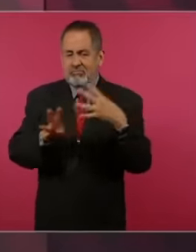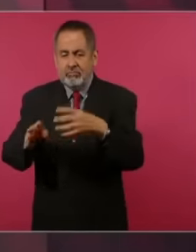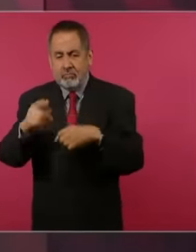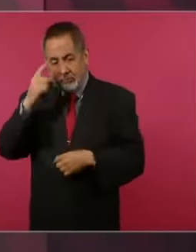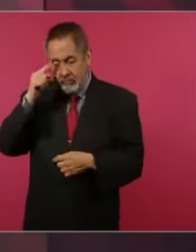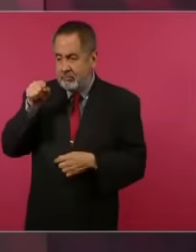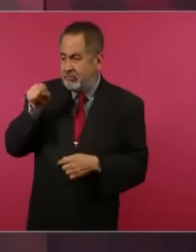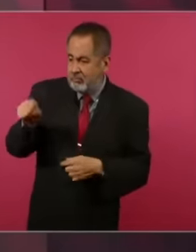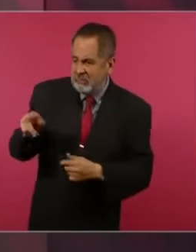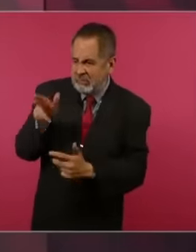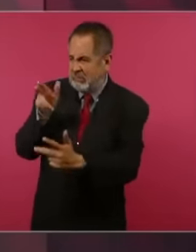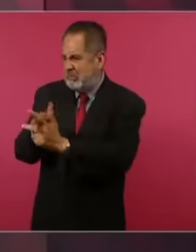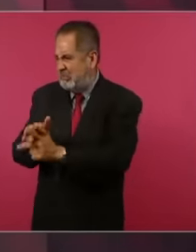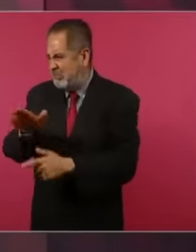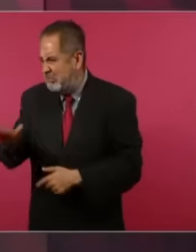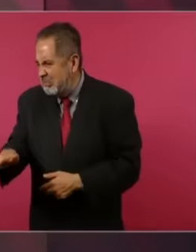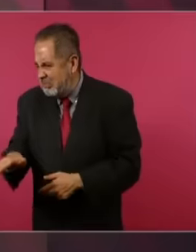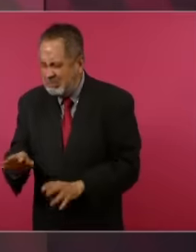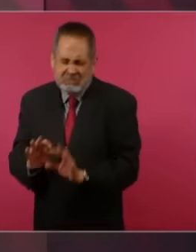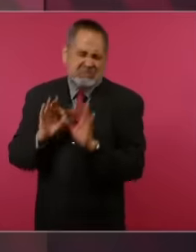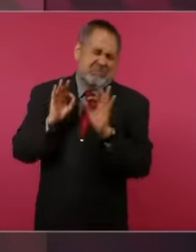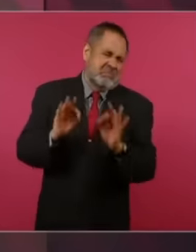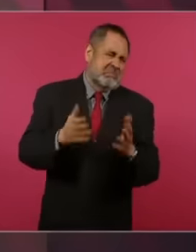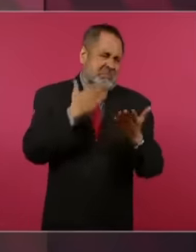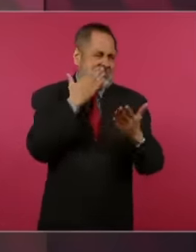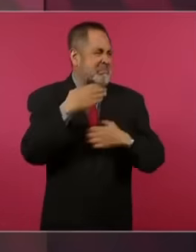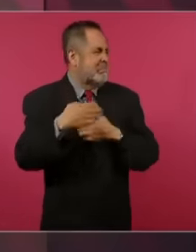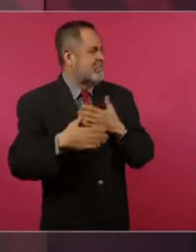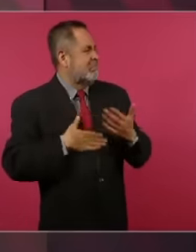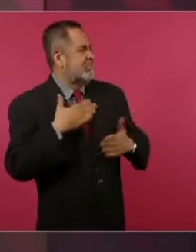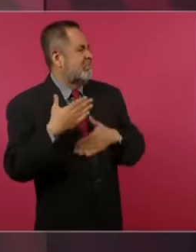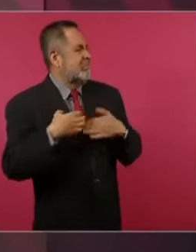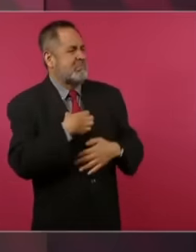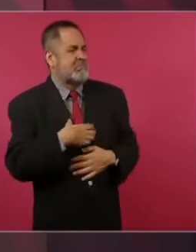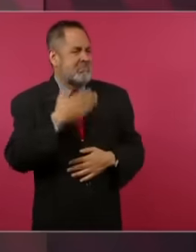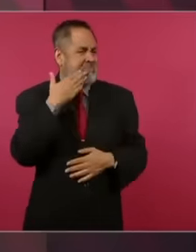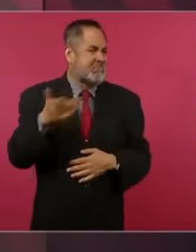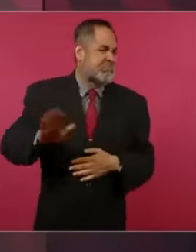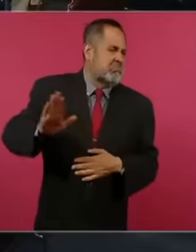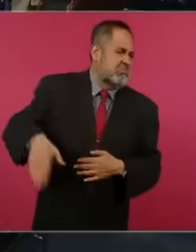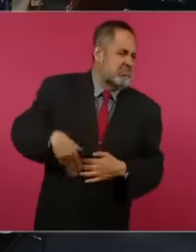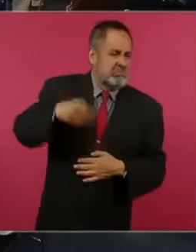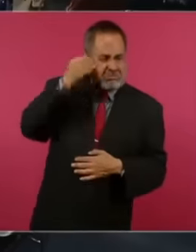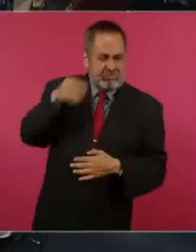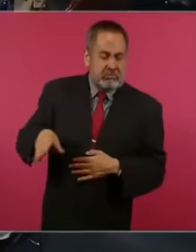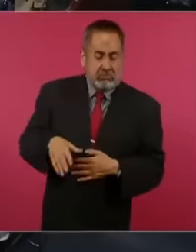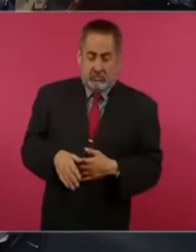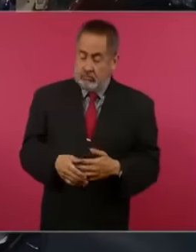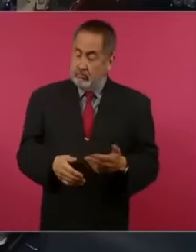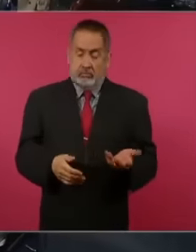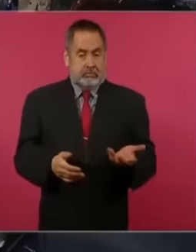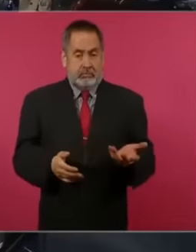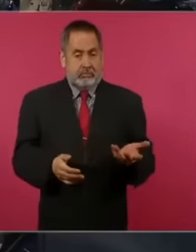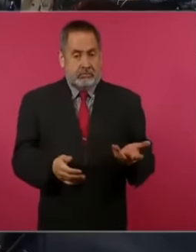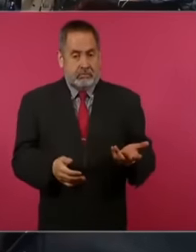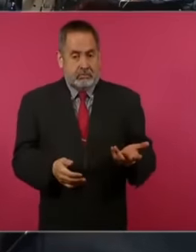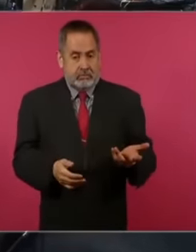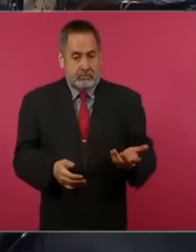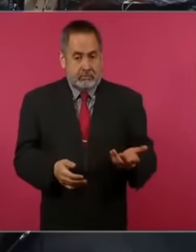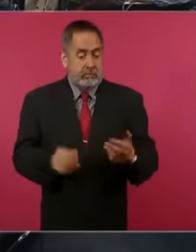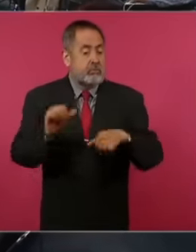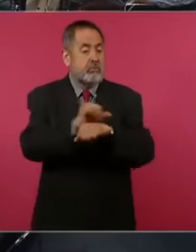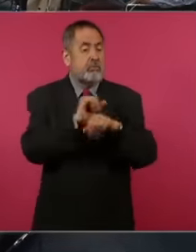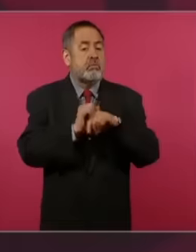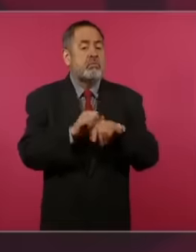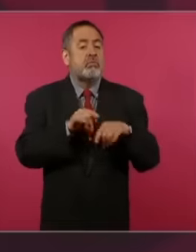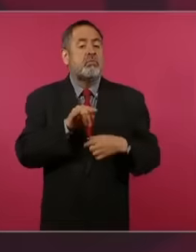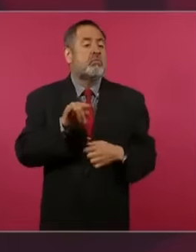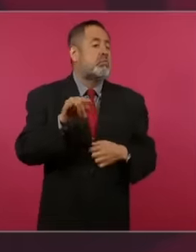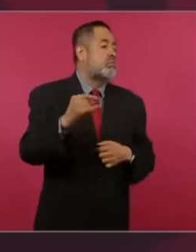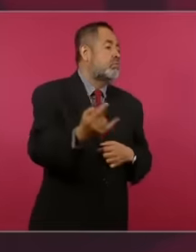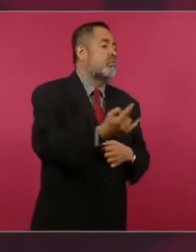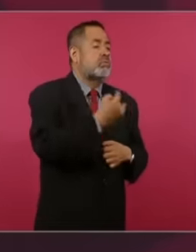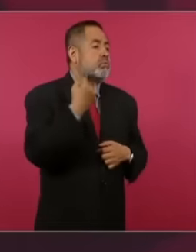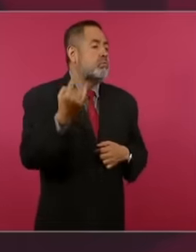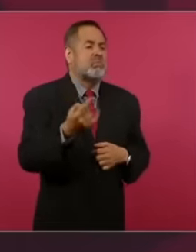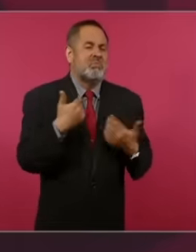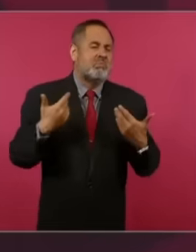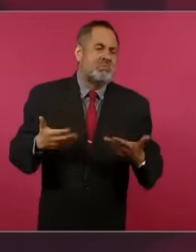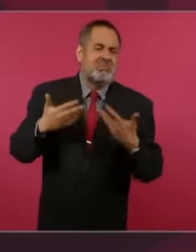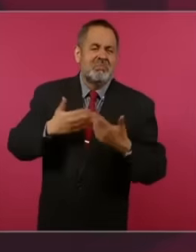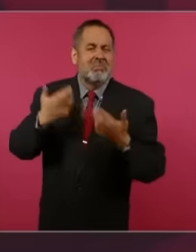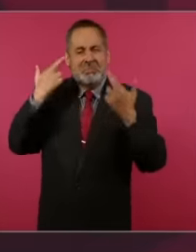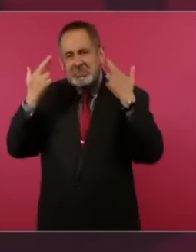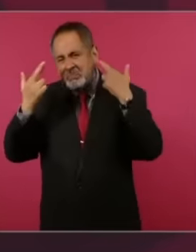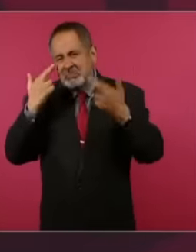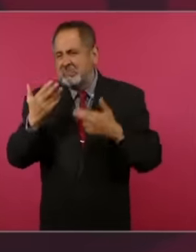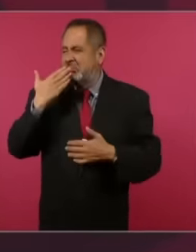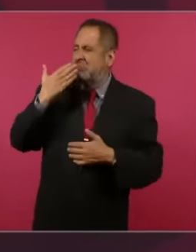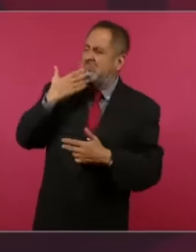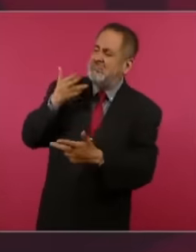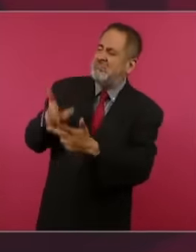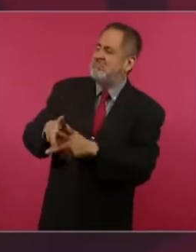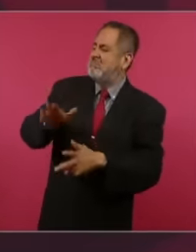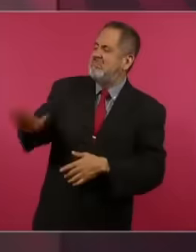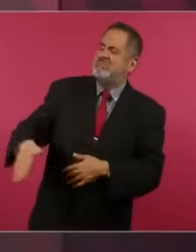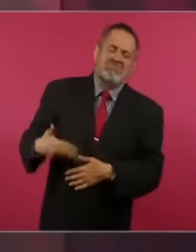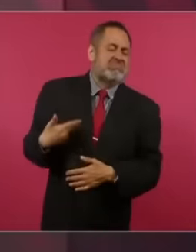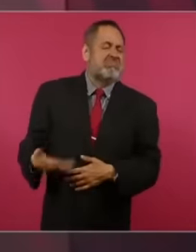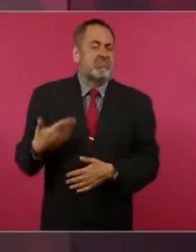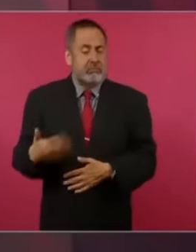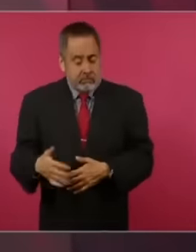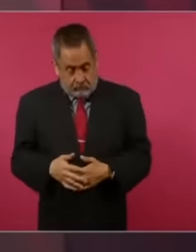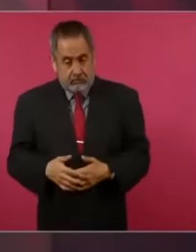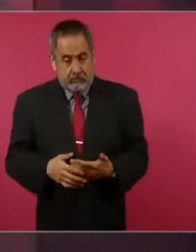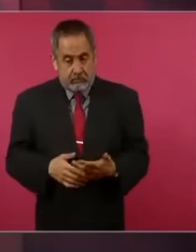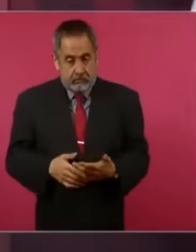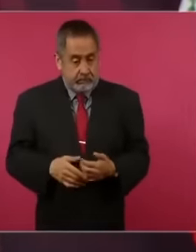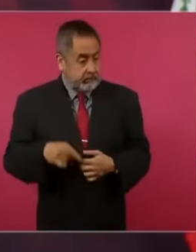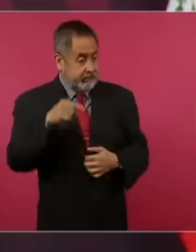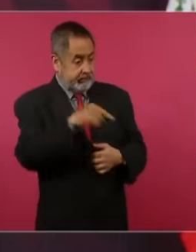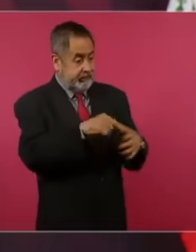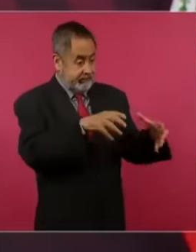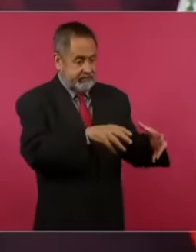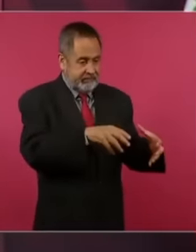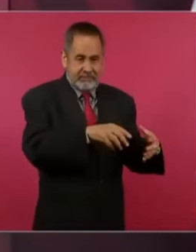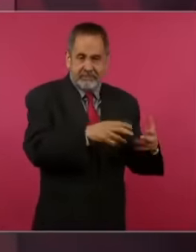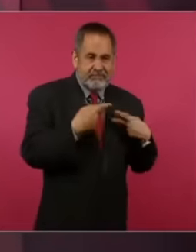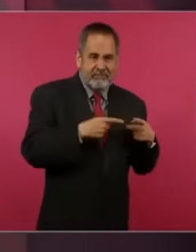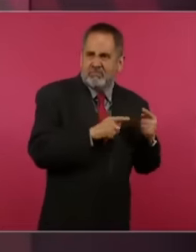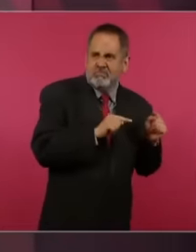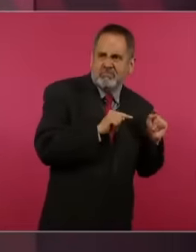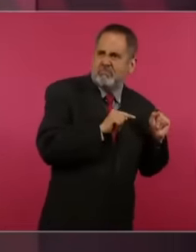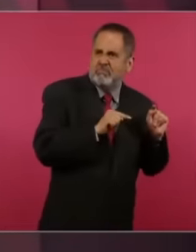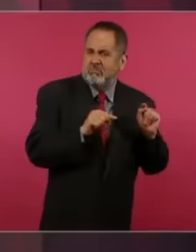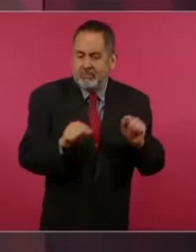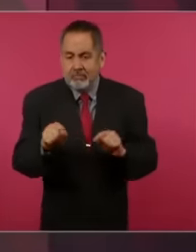celebrate in the cars and that group sets the house on fire, burns the house of the timbermen